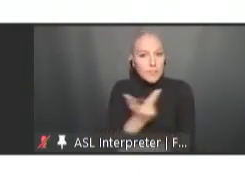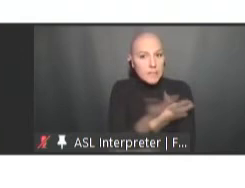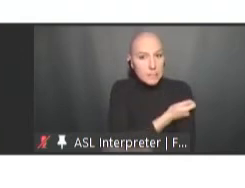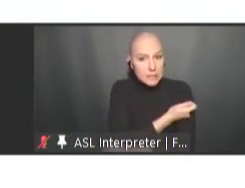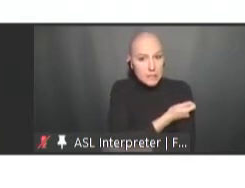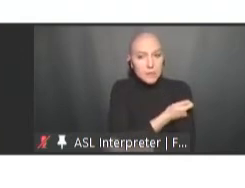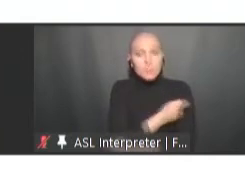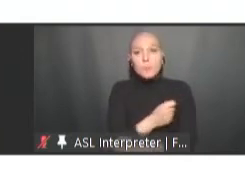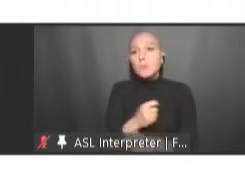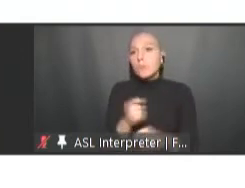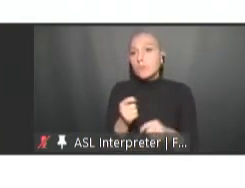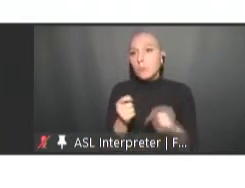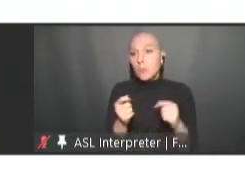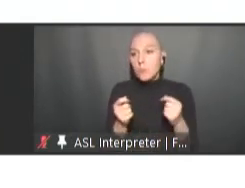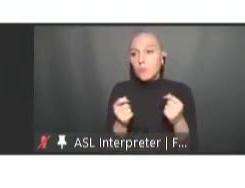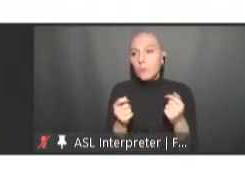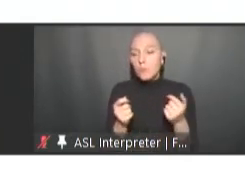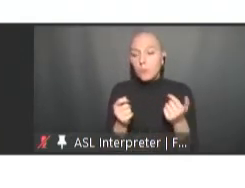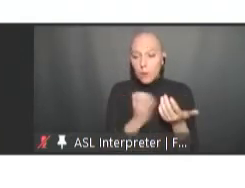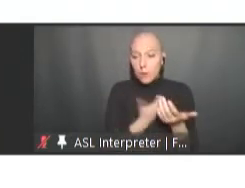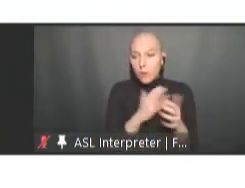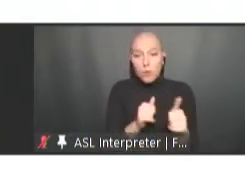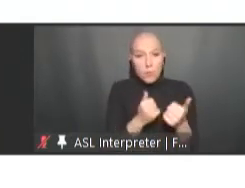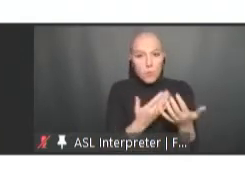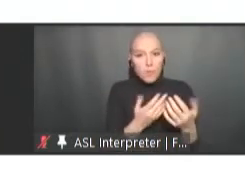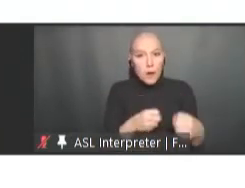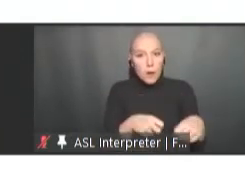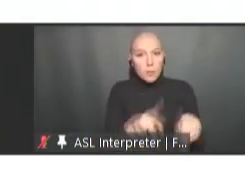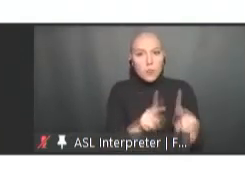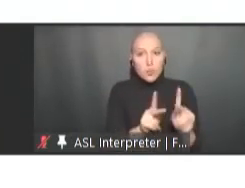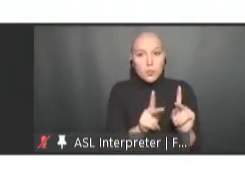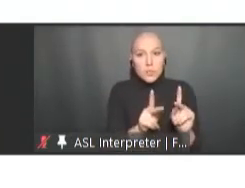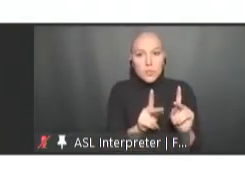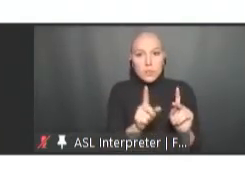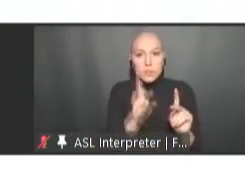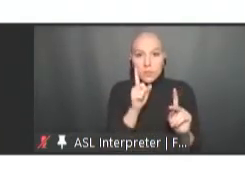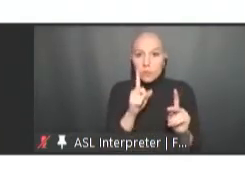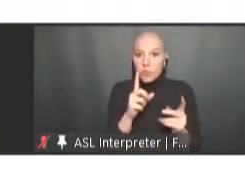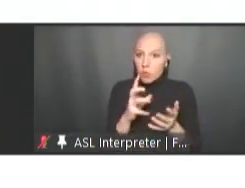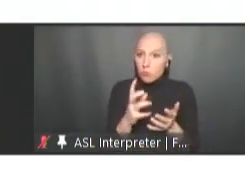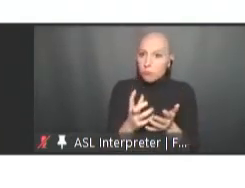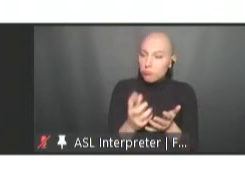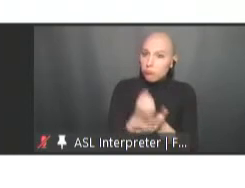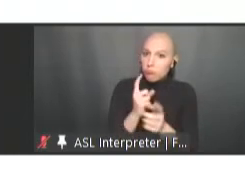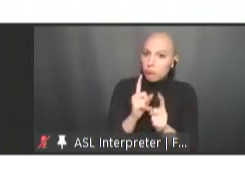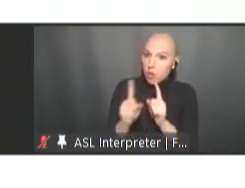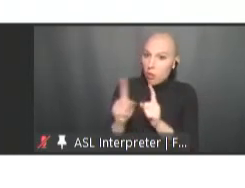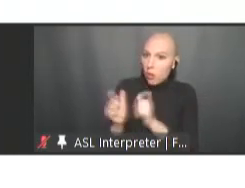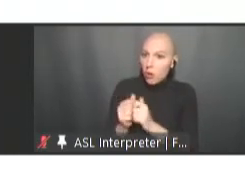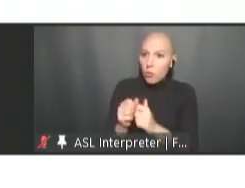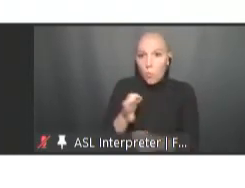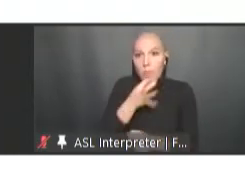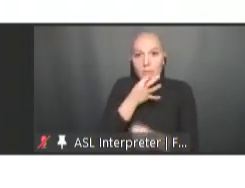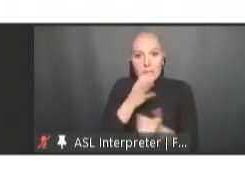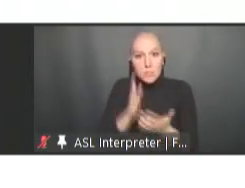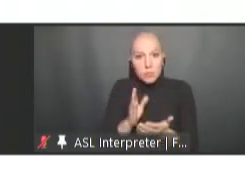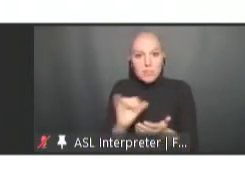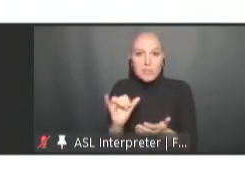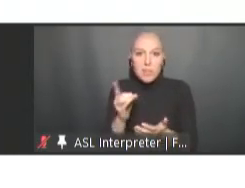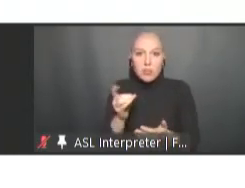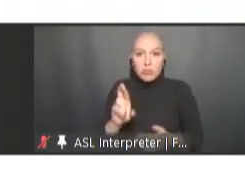We have been providing opportunities for dialogue with experts like Dr. Basheer Shakir there in the